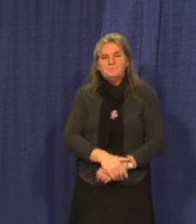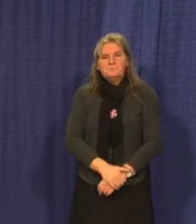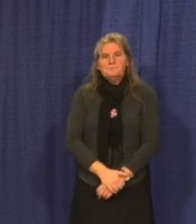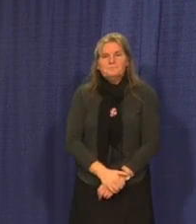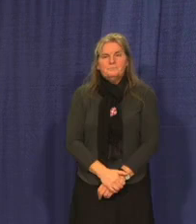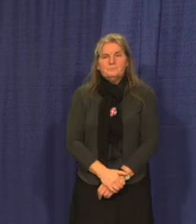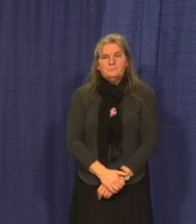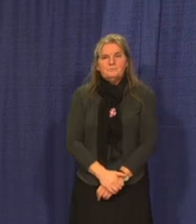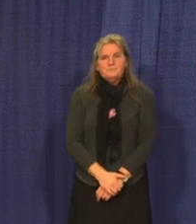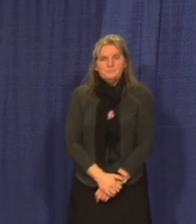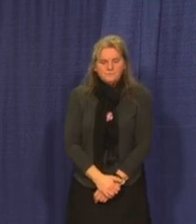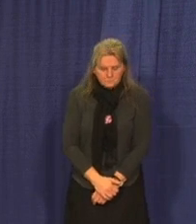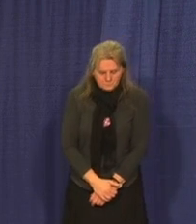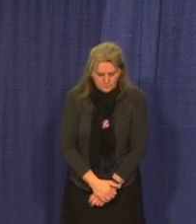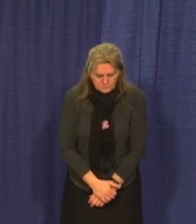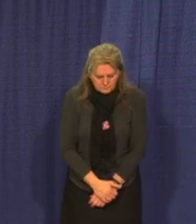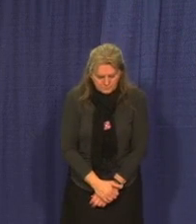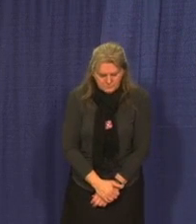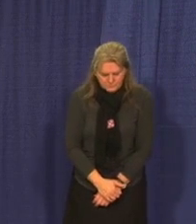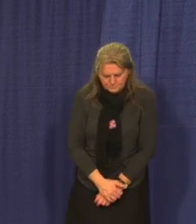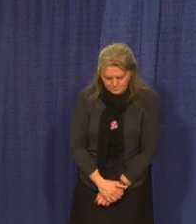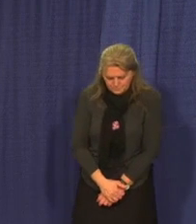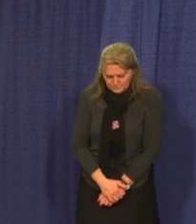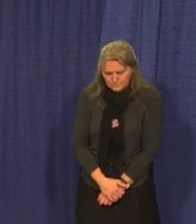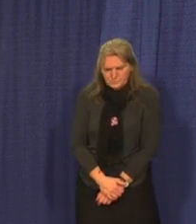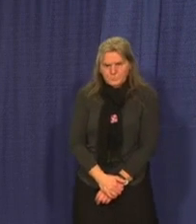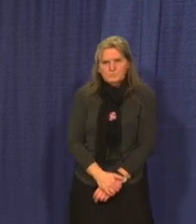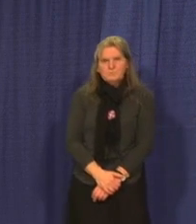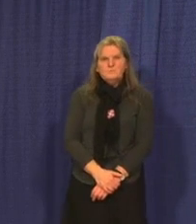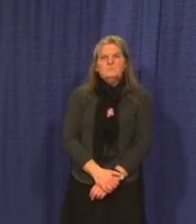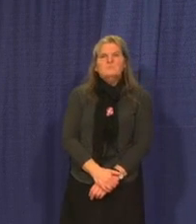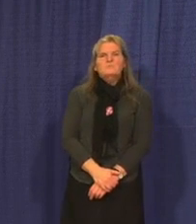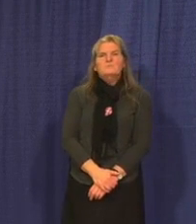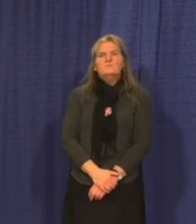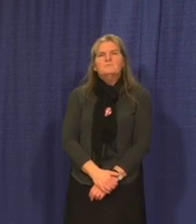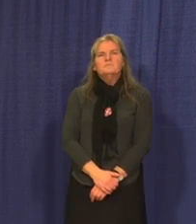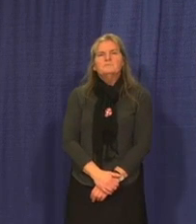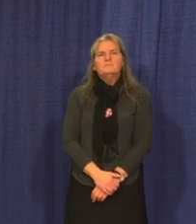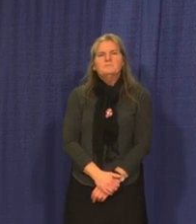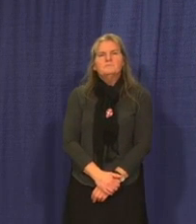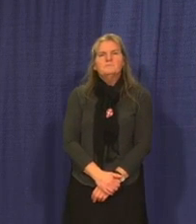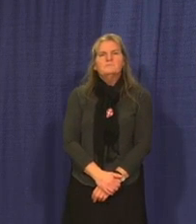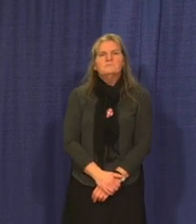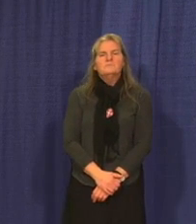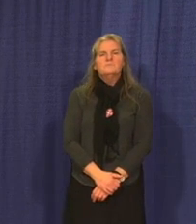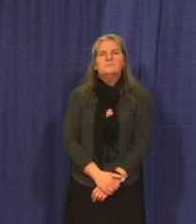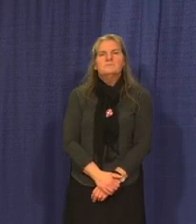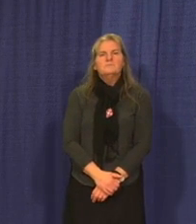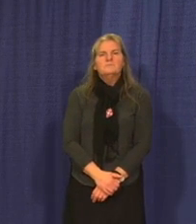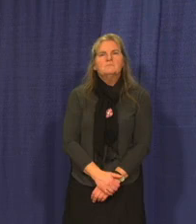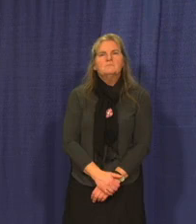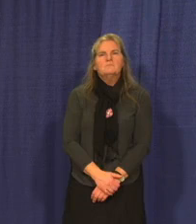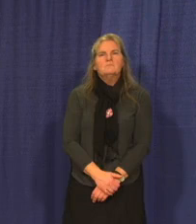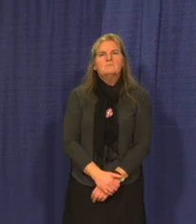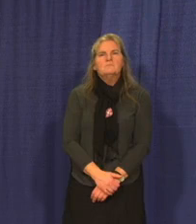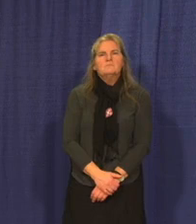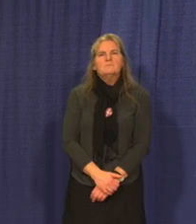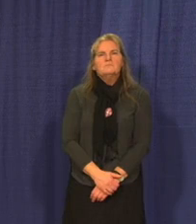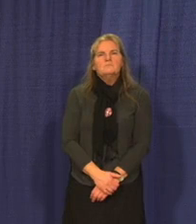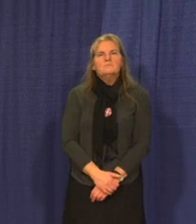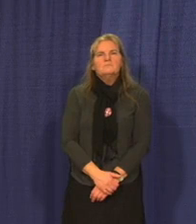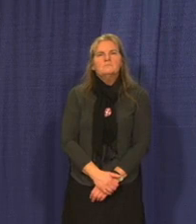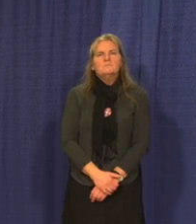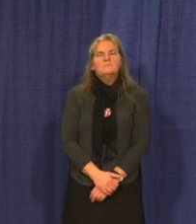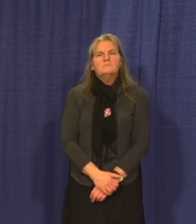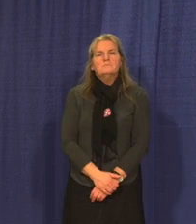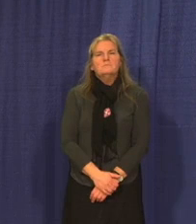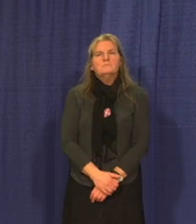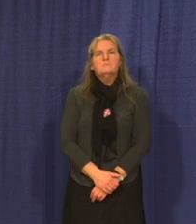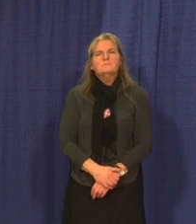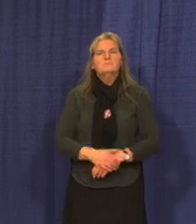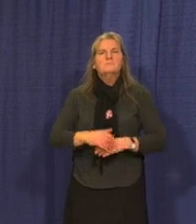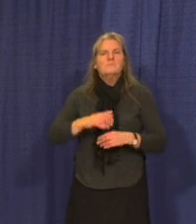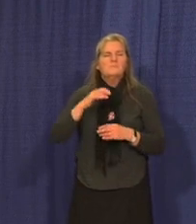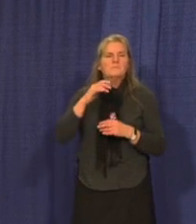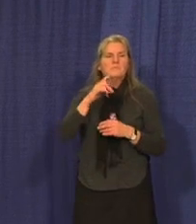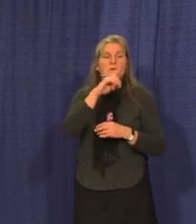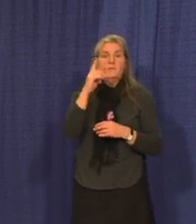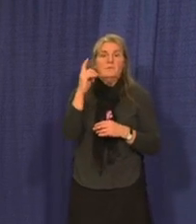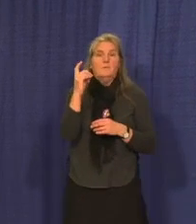[ Speaking French ]